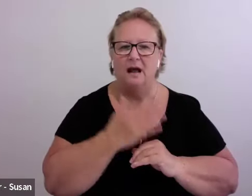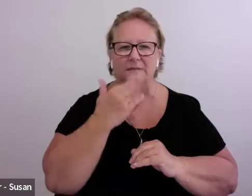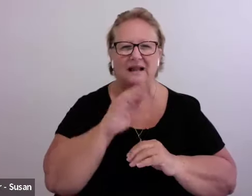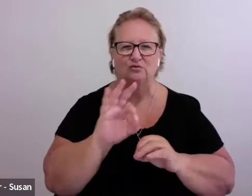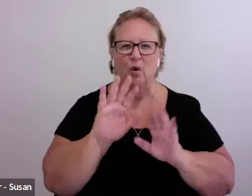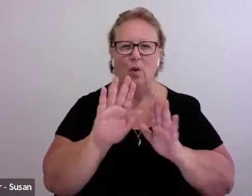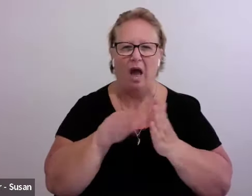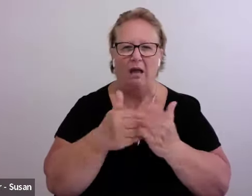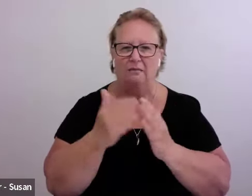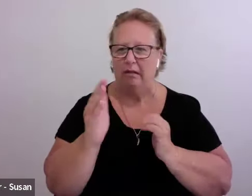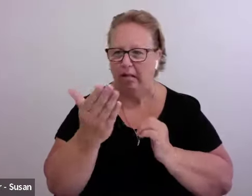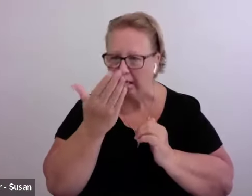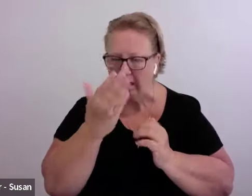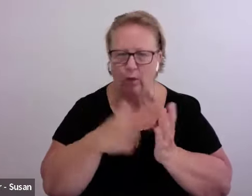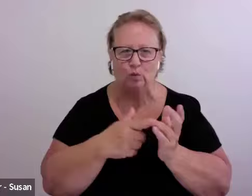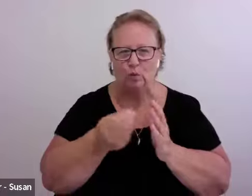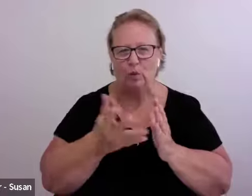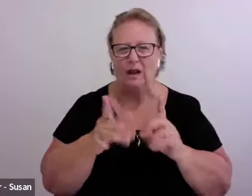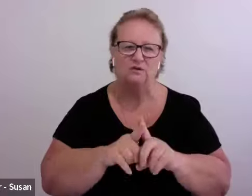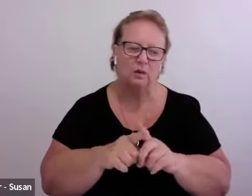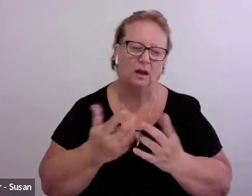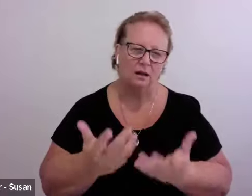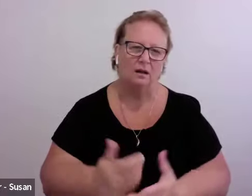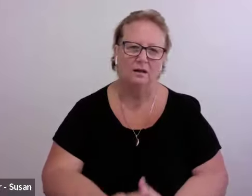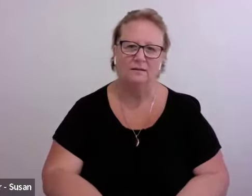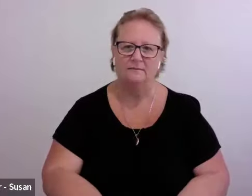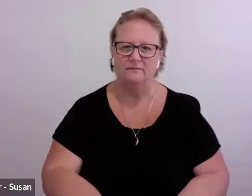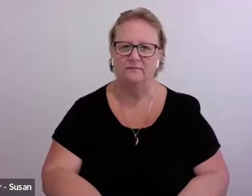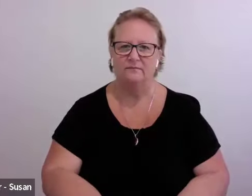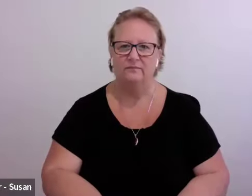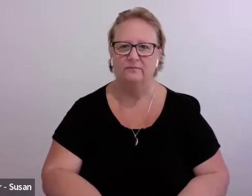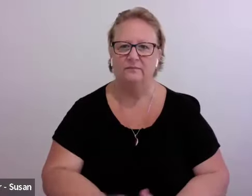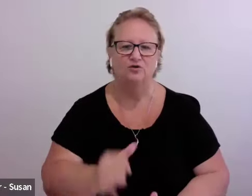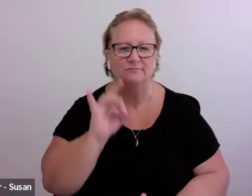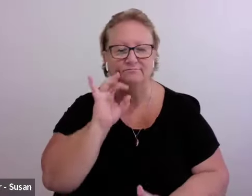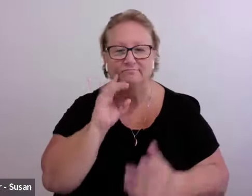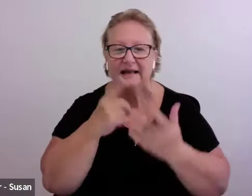west coast that it's not 5 pm in Western Australian time. I guess we really want to encourage people don't leave